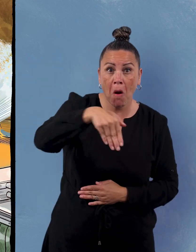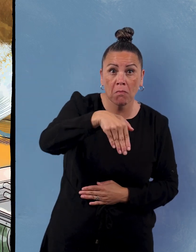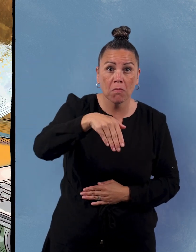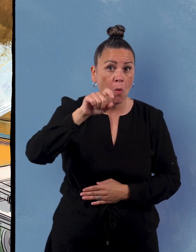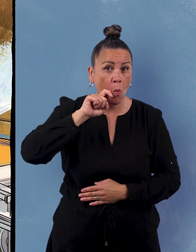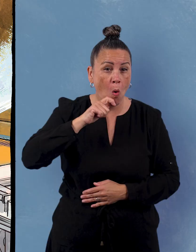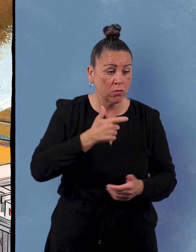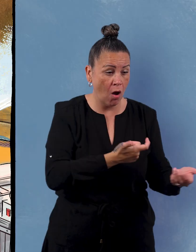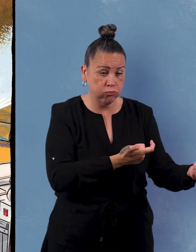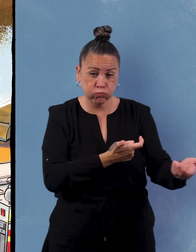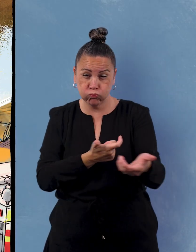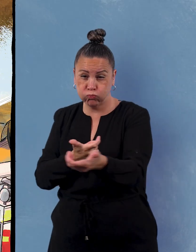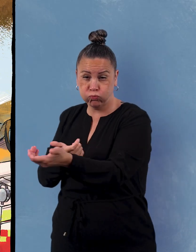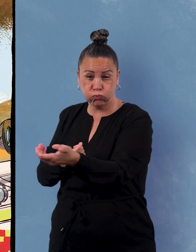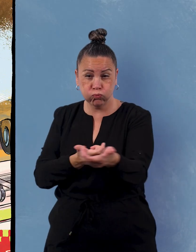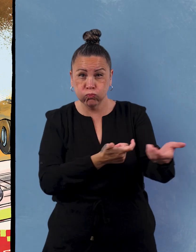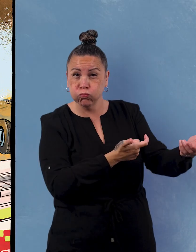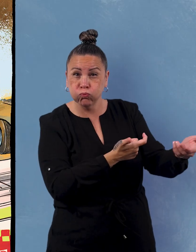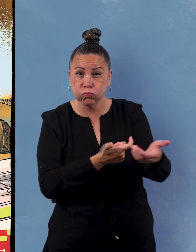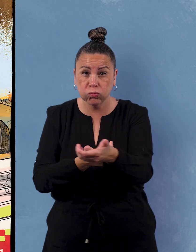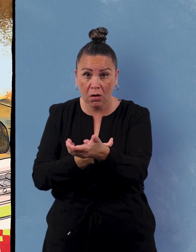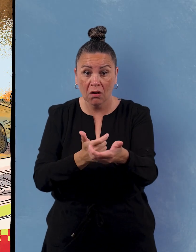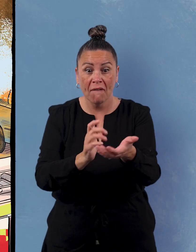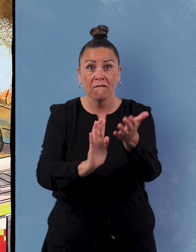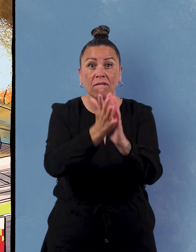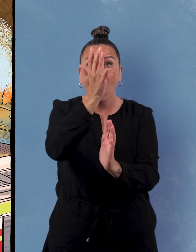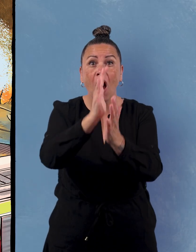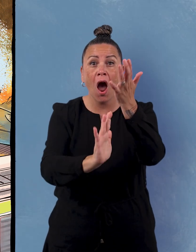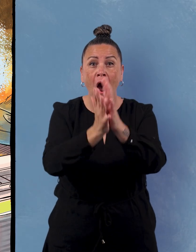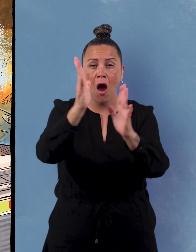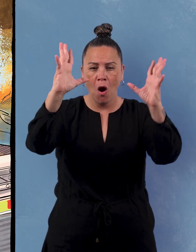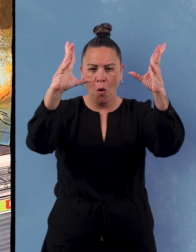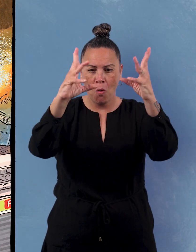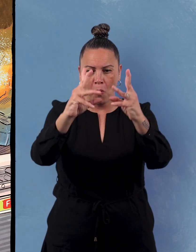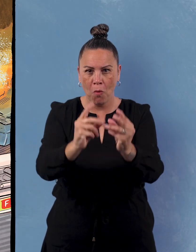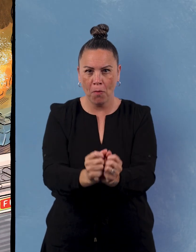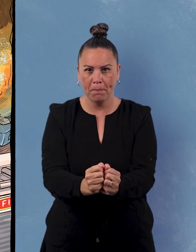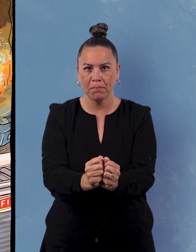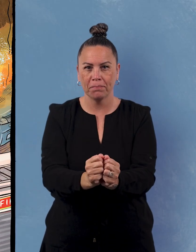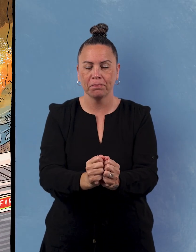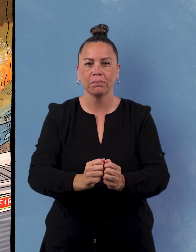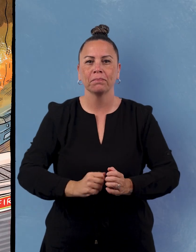"Here come the fire trucks to put the fire out!"